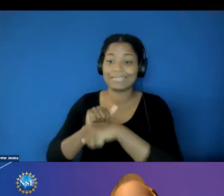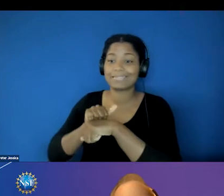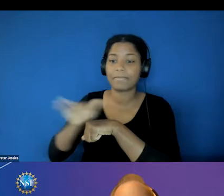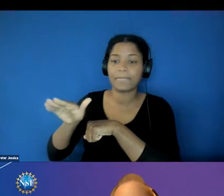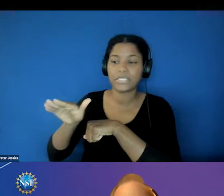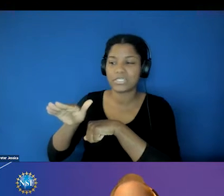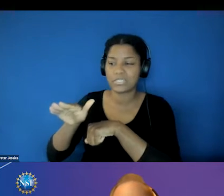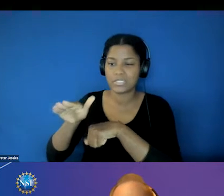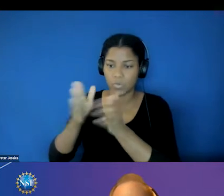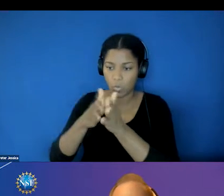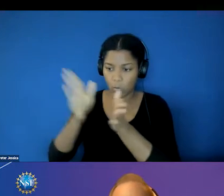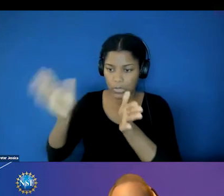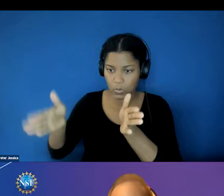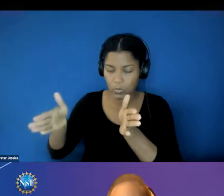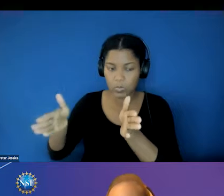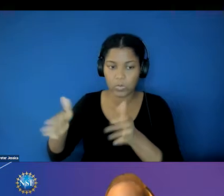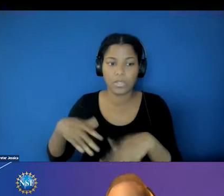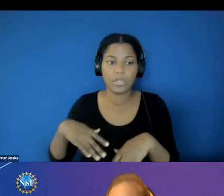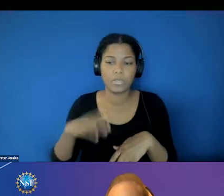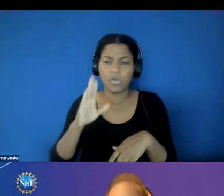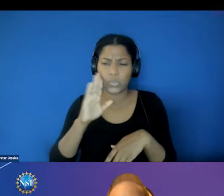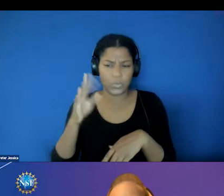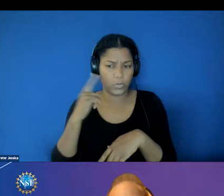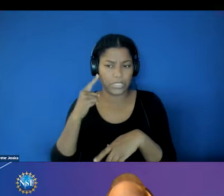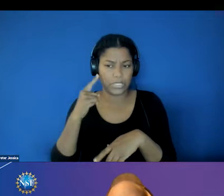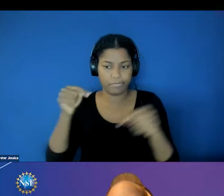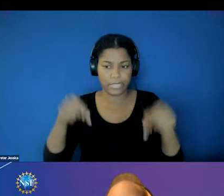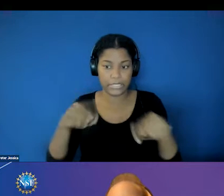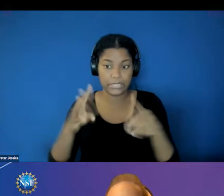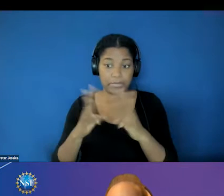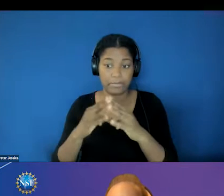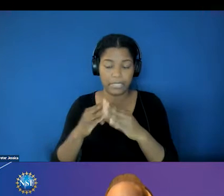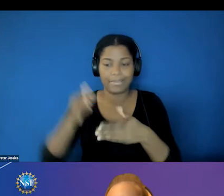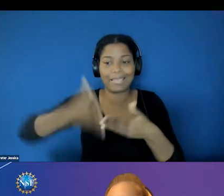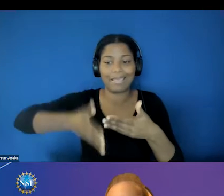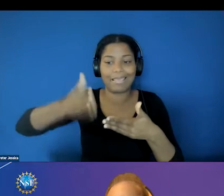And as you will hear at this Grants Conference, the end date of a submission window,